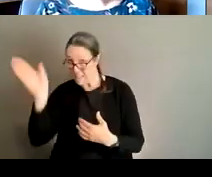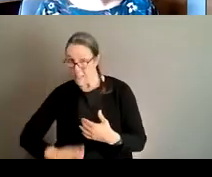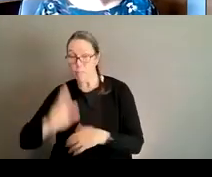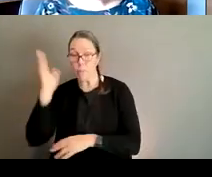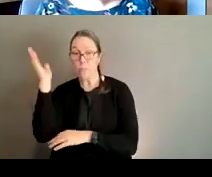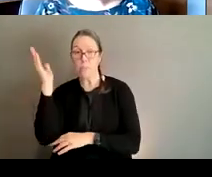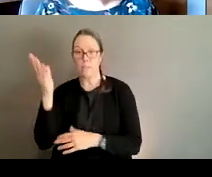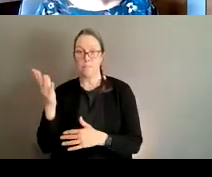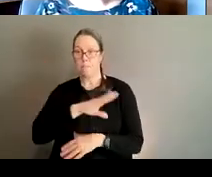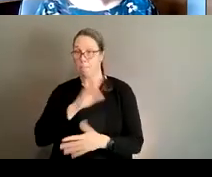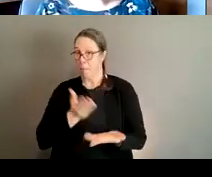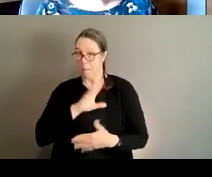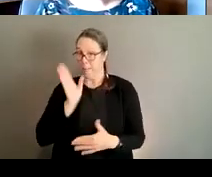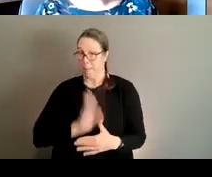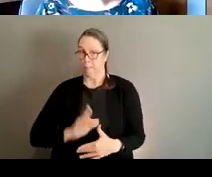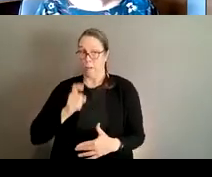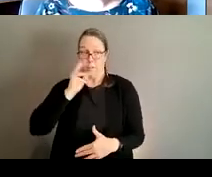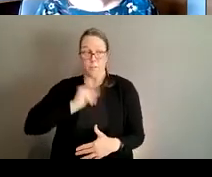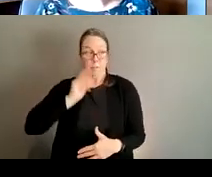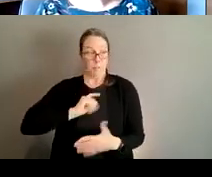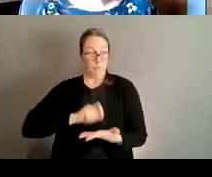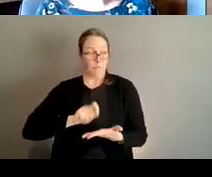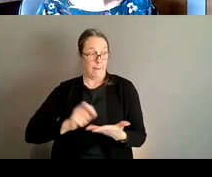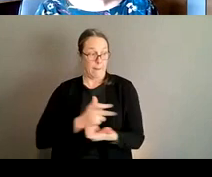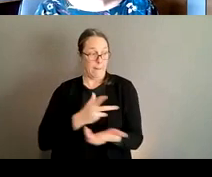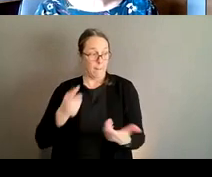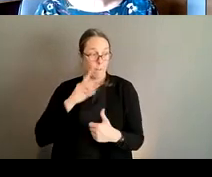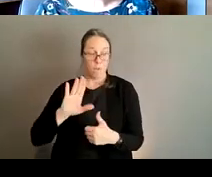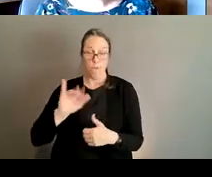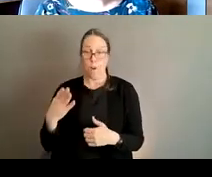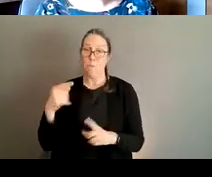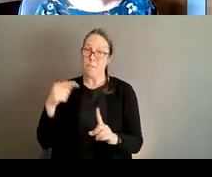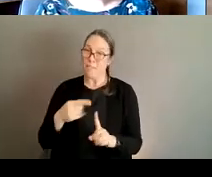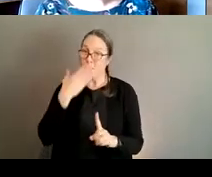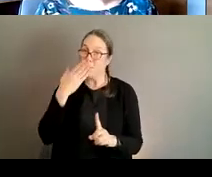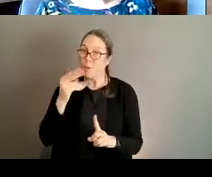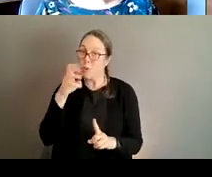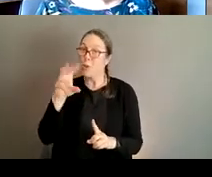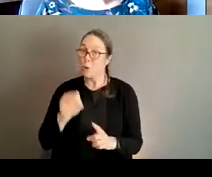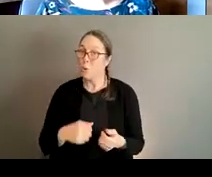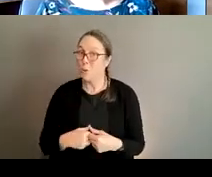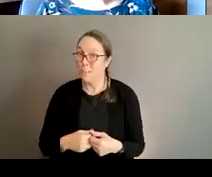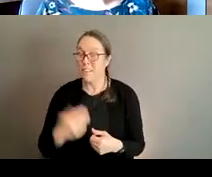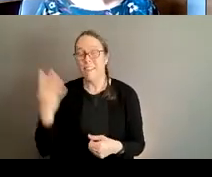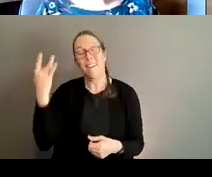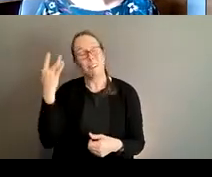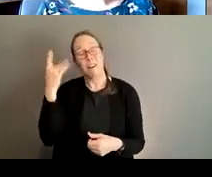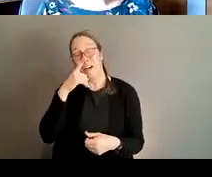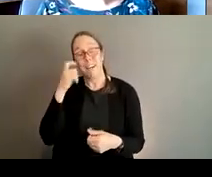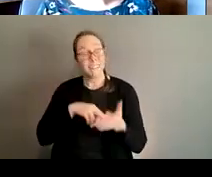anything as part of your job, this is great news. Because it means that you can use and